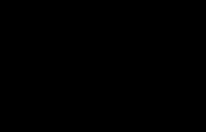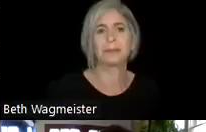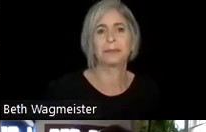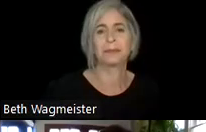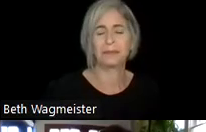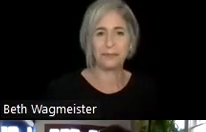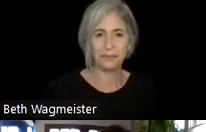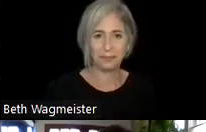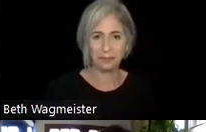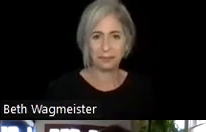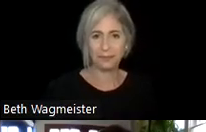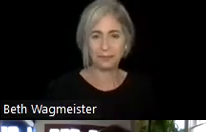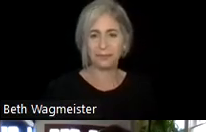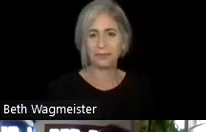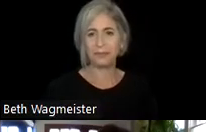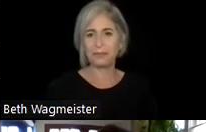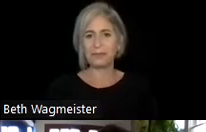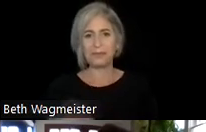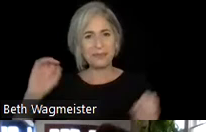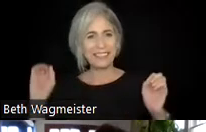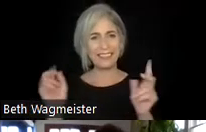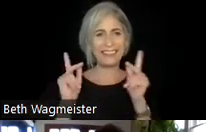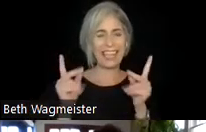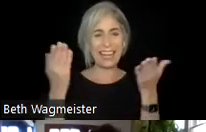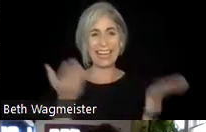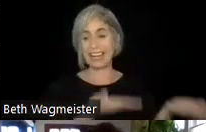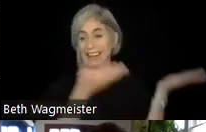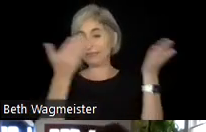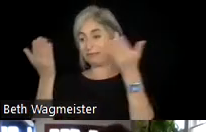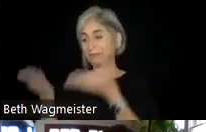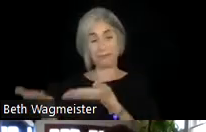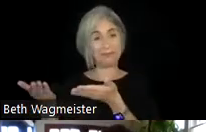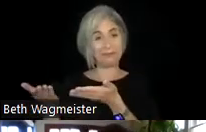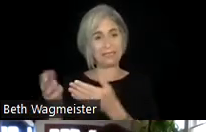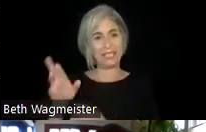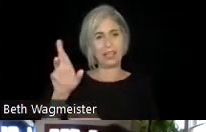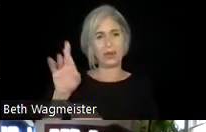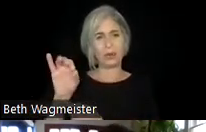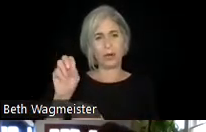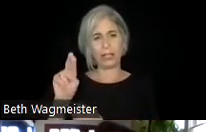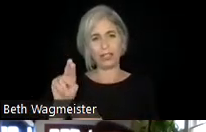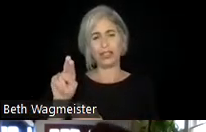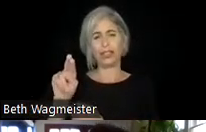We'll move to our next panel now.